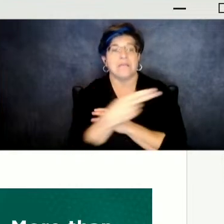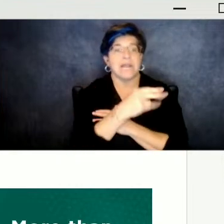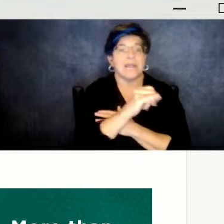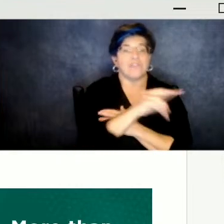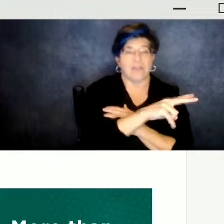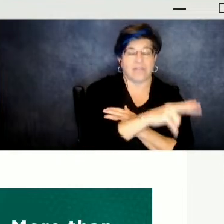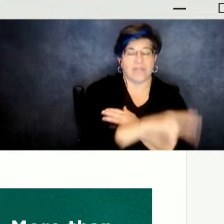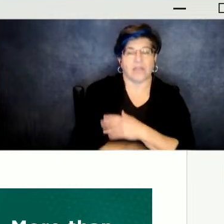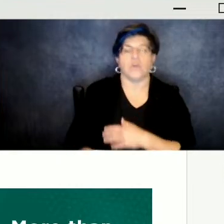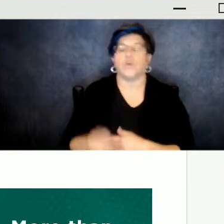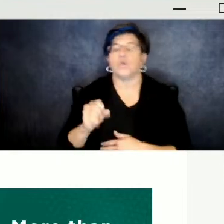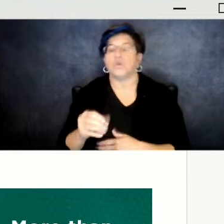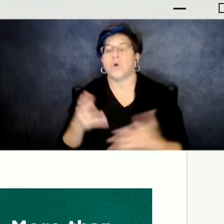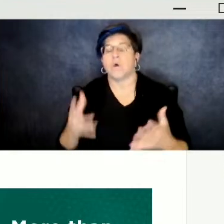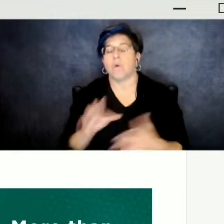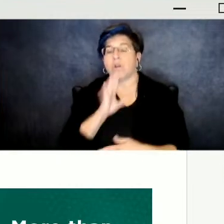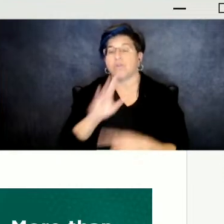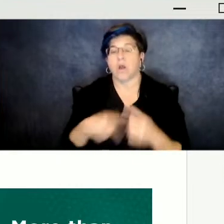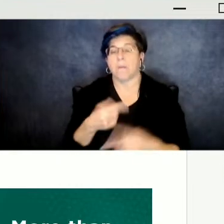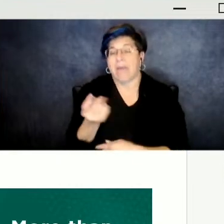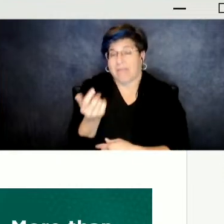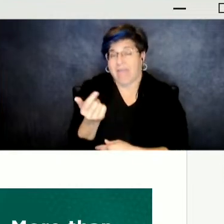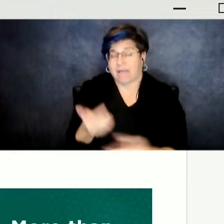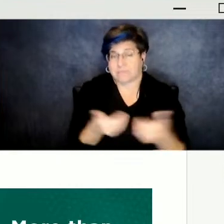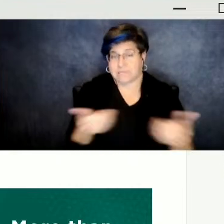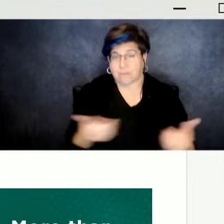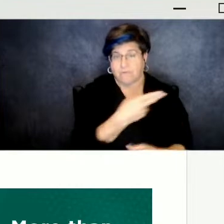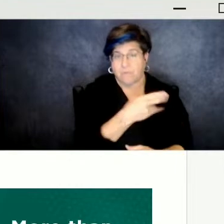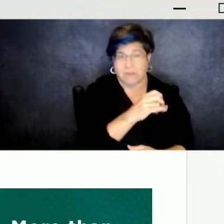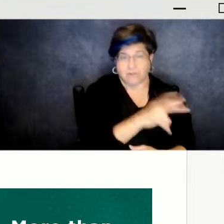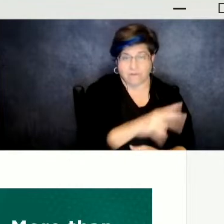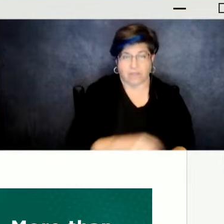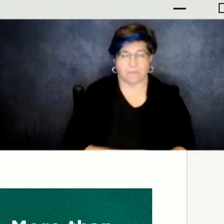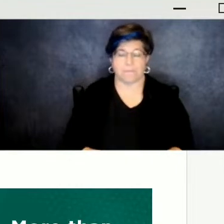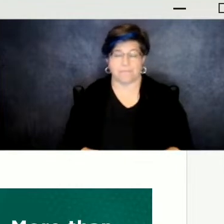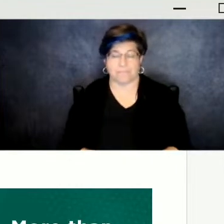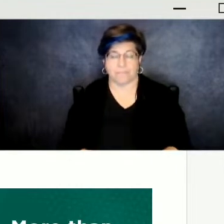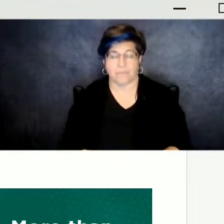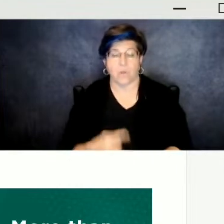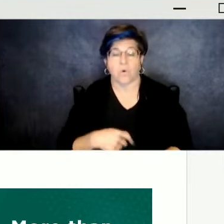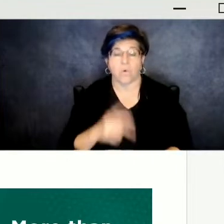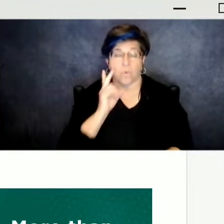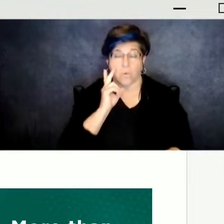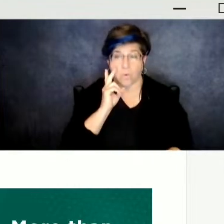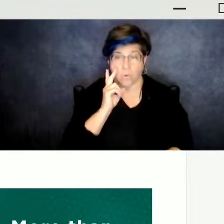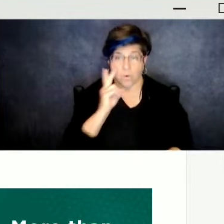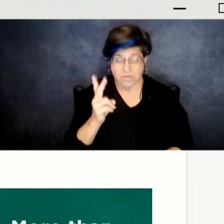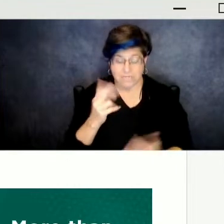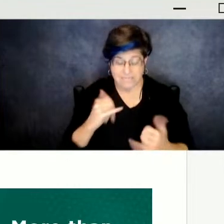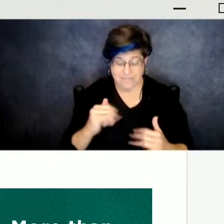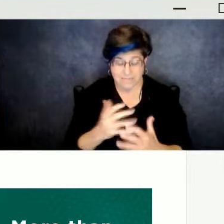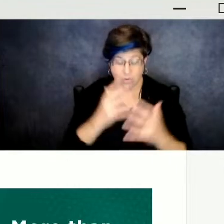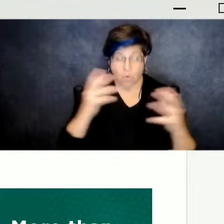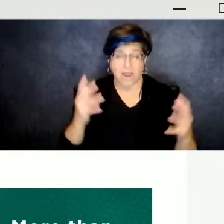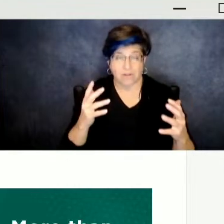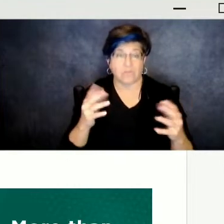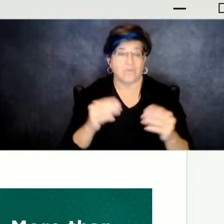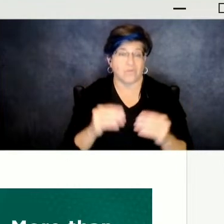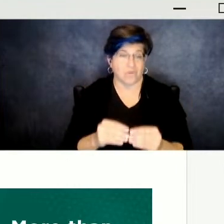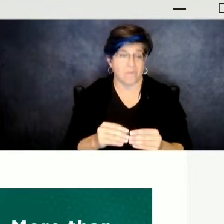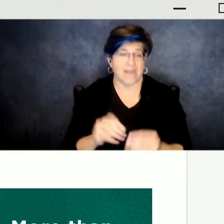OUTSIDE OF HIV AND AND SO I DID